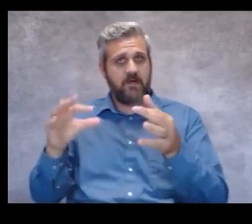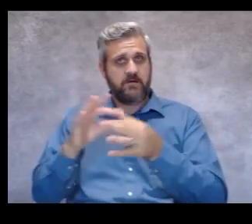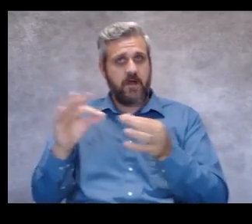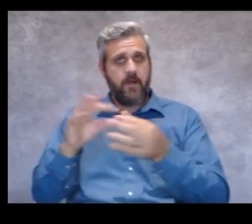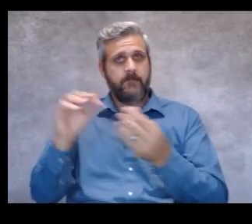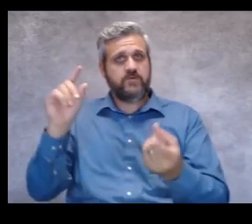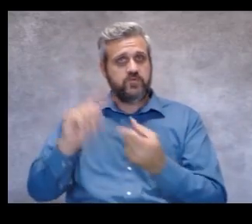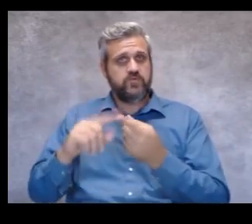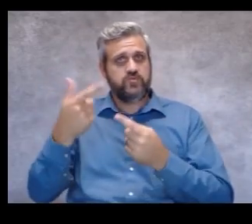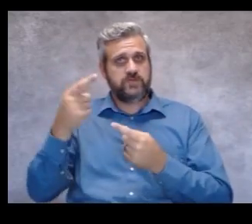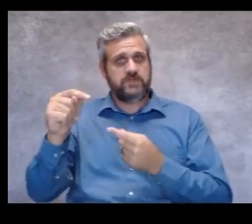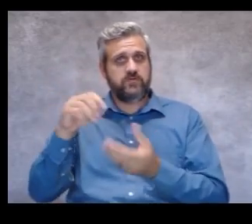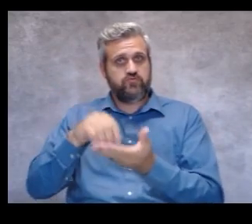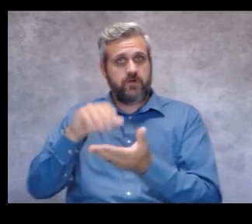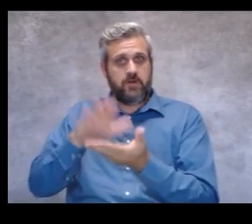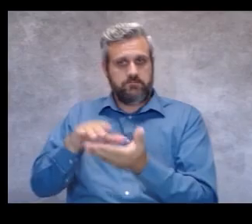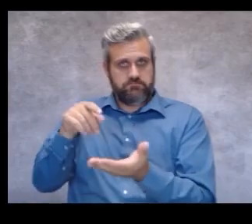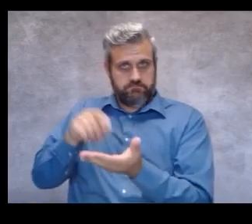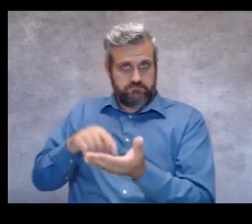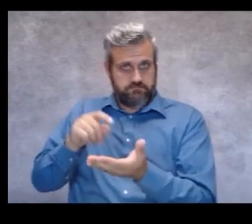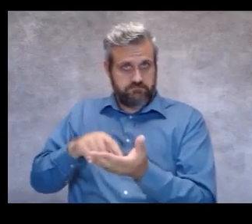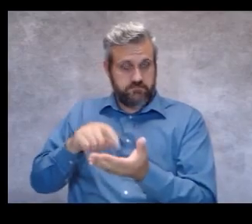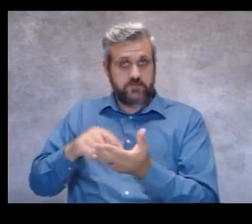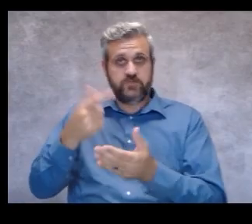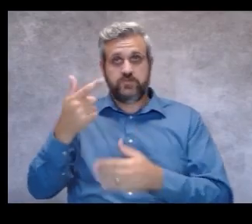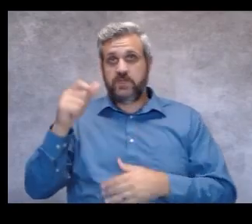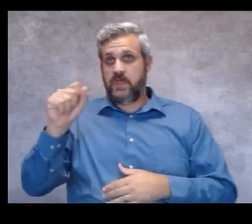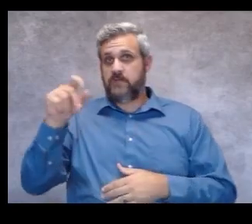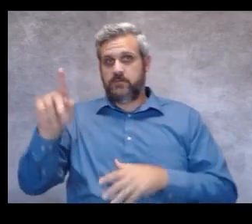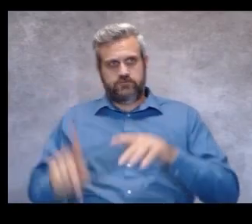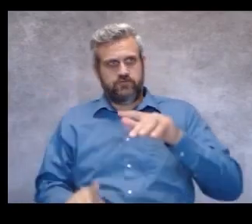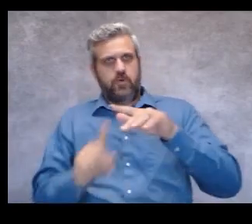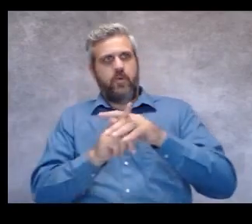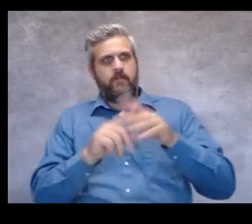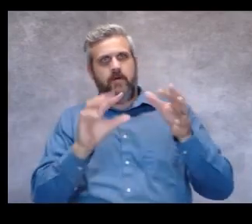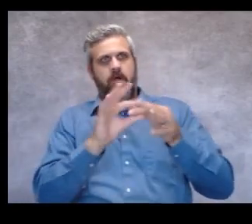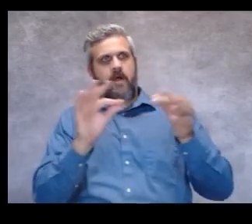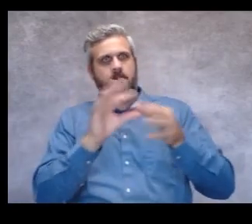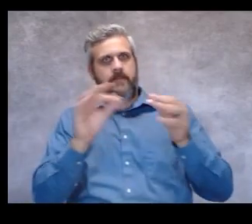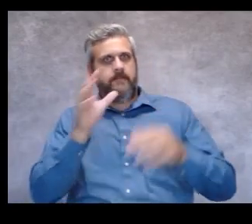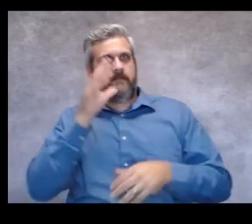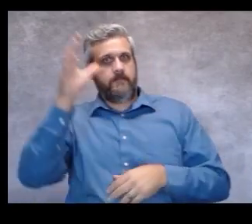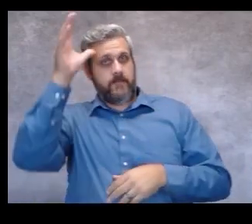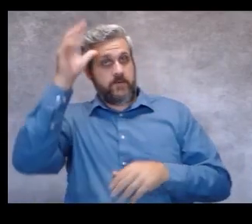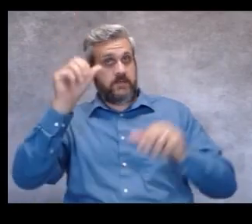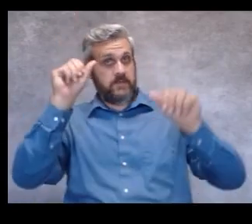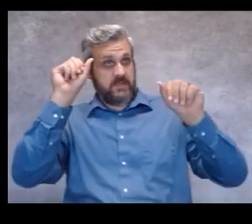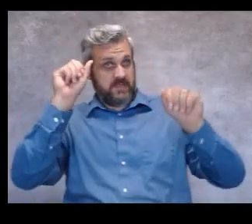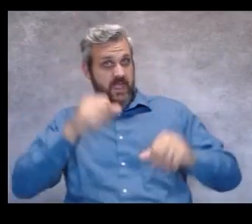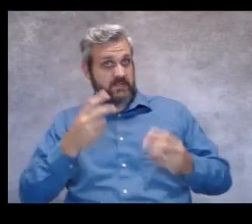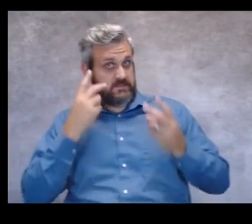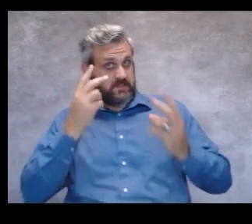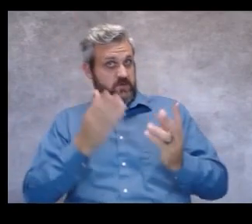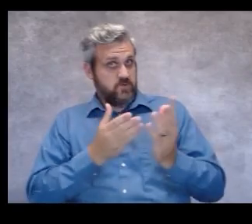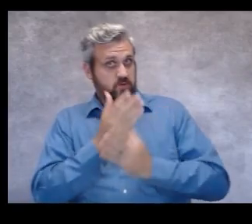the GT record and will show on the GSSP in the parent portal. Therefore, be very